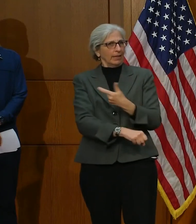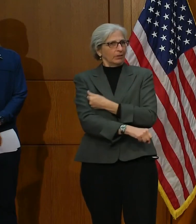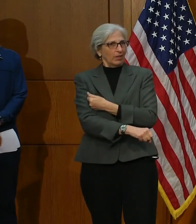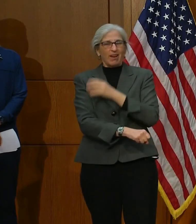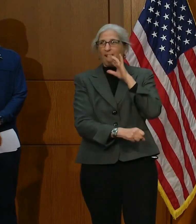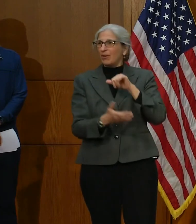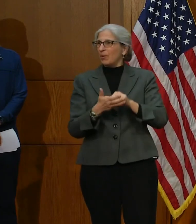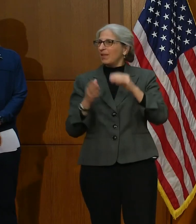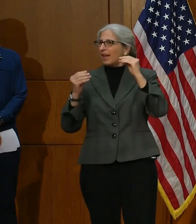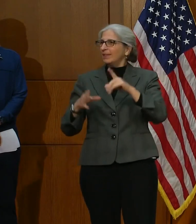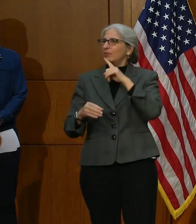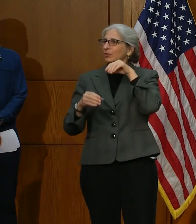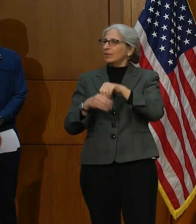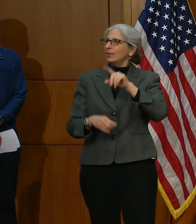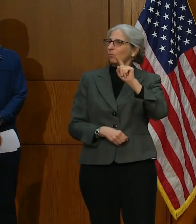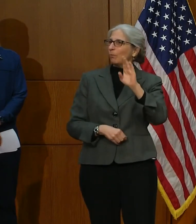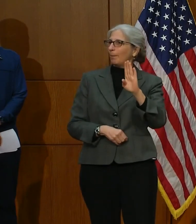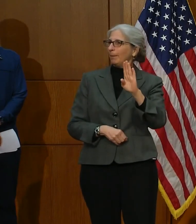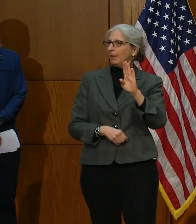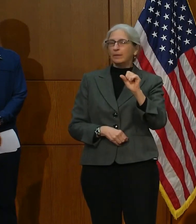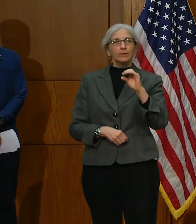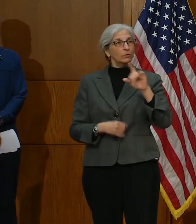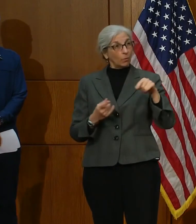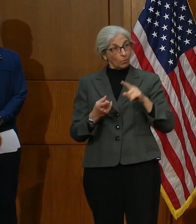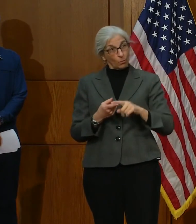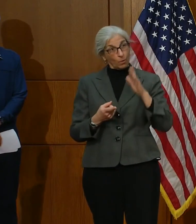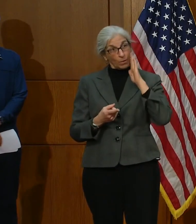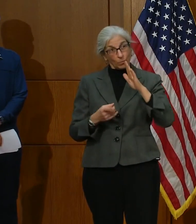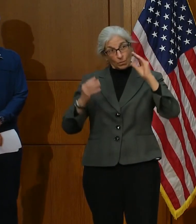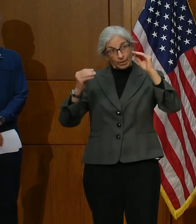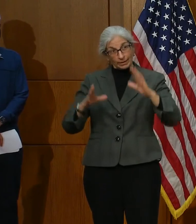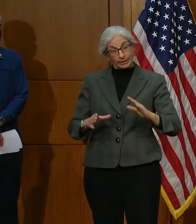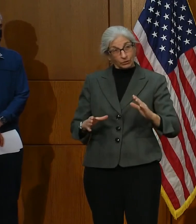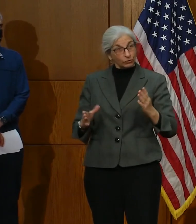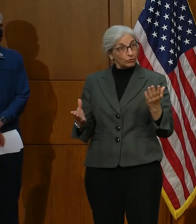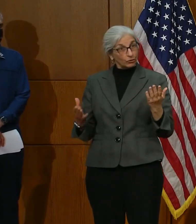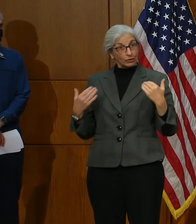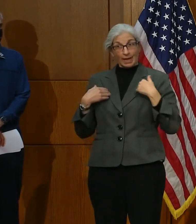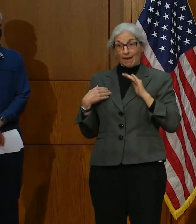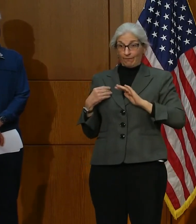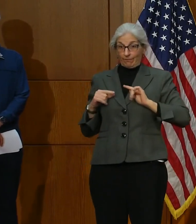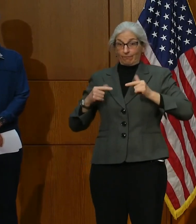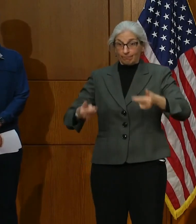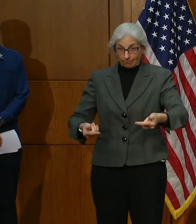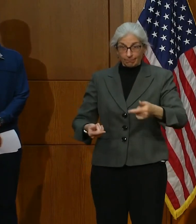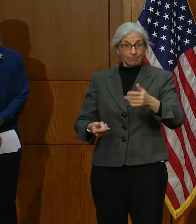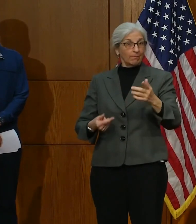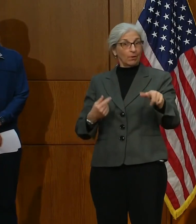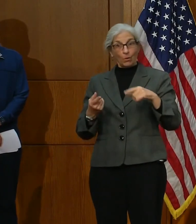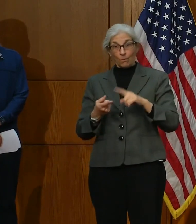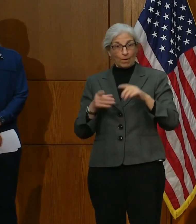SAME AS ANYONE ELSE. I MEAN, THEY ARE IN THE ONE B PHASE. DO